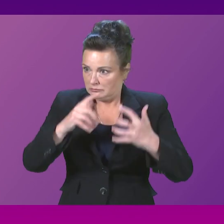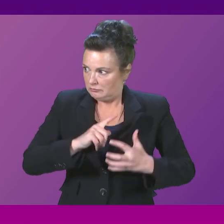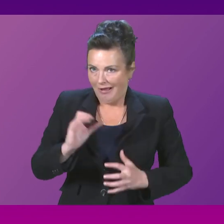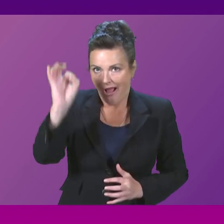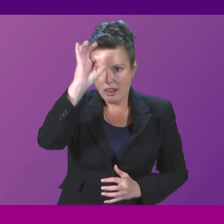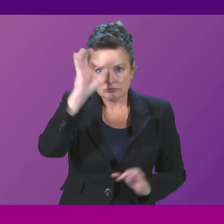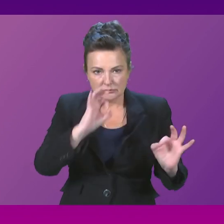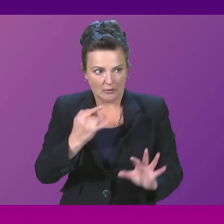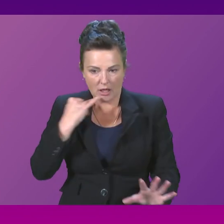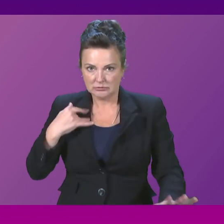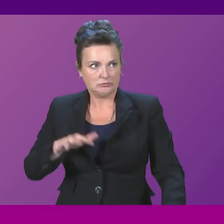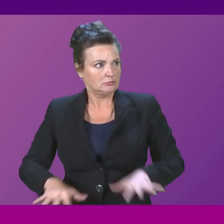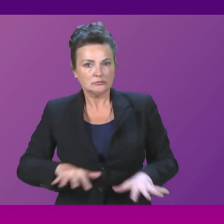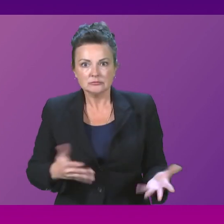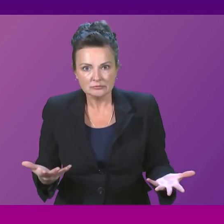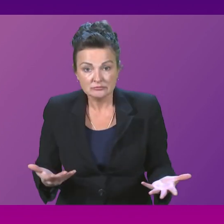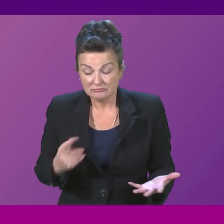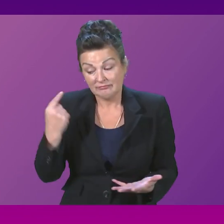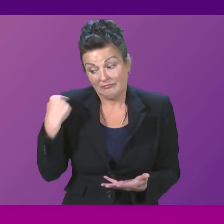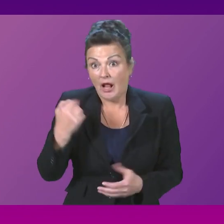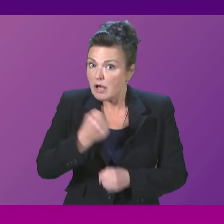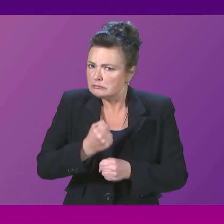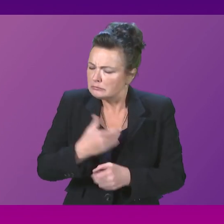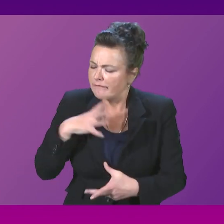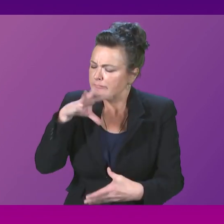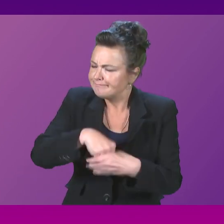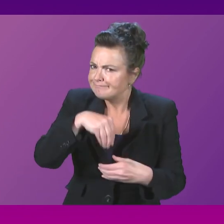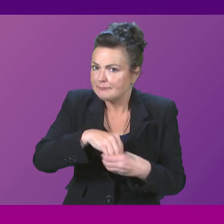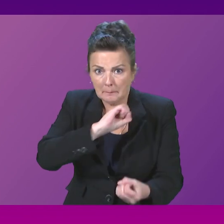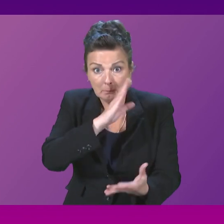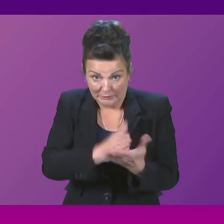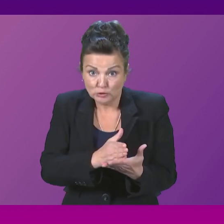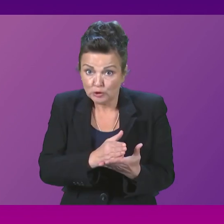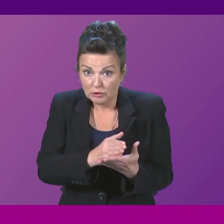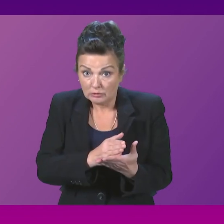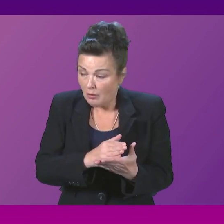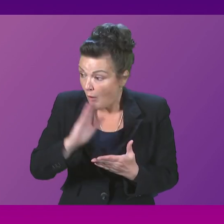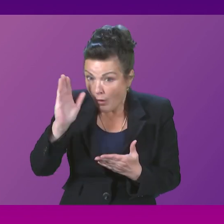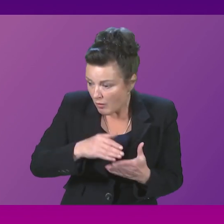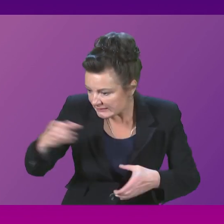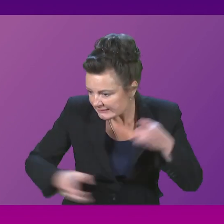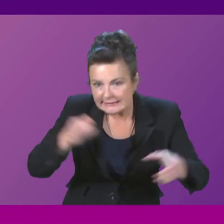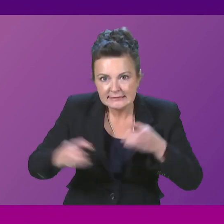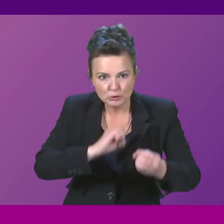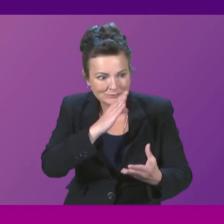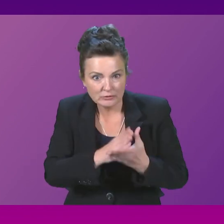last week. The Government was very involved in ensuring that all efforts were made to reconnect the